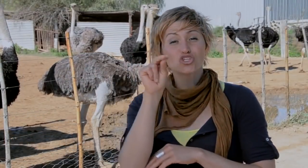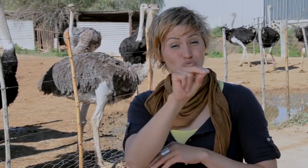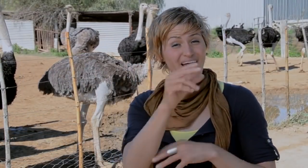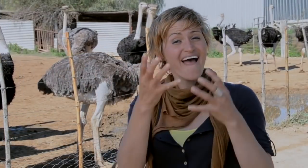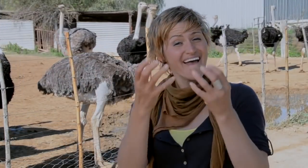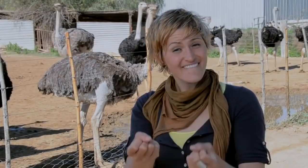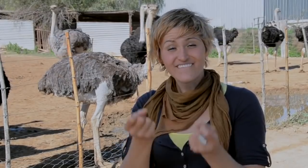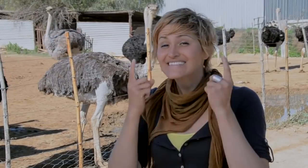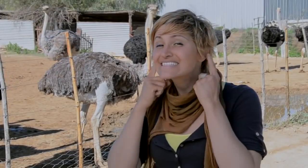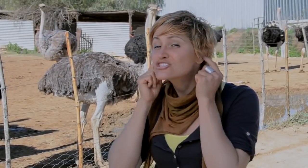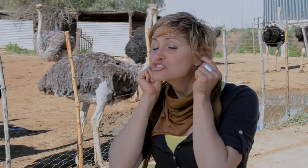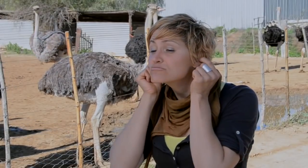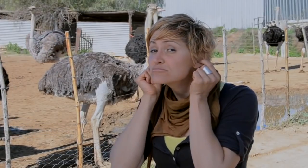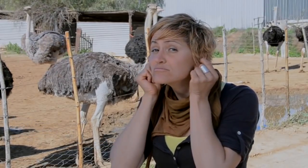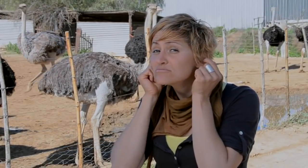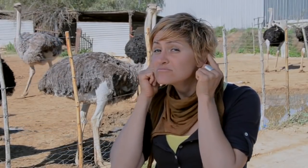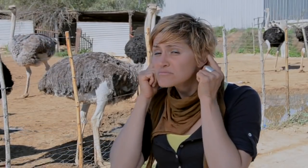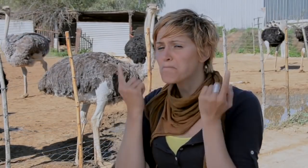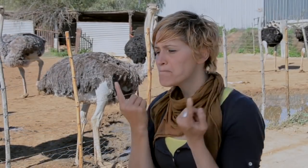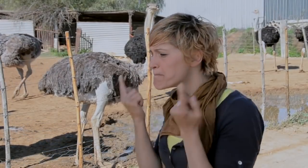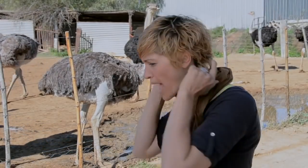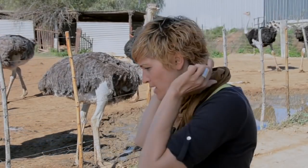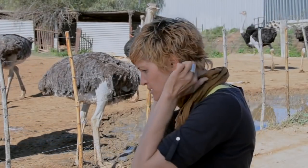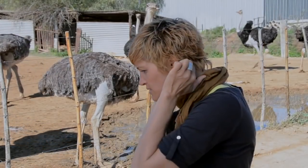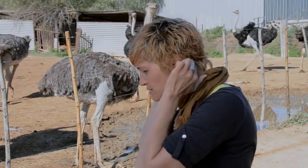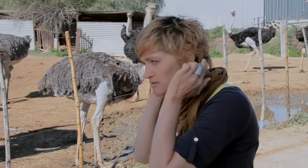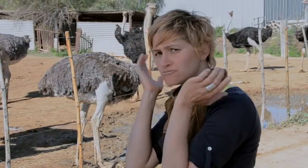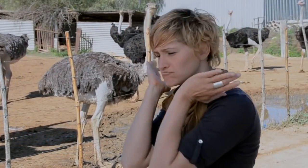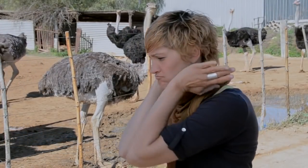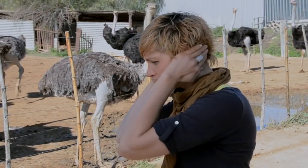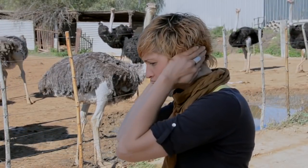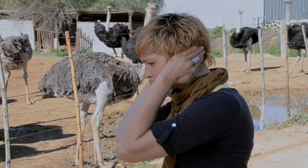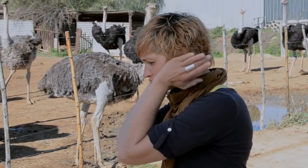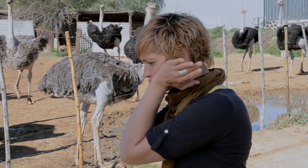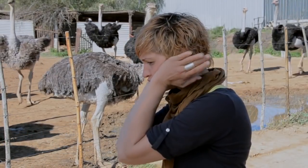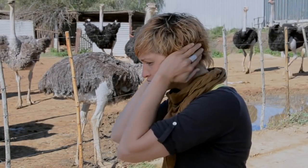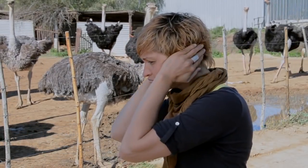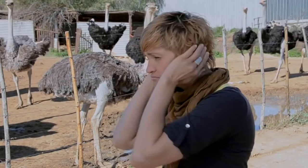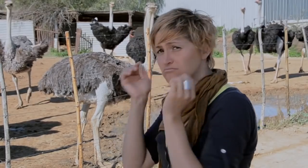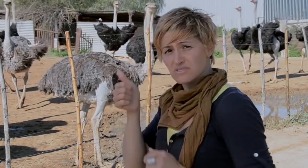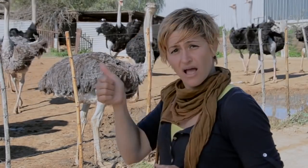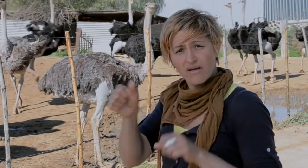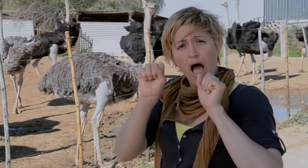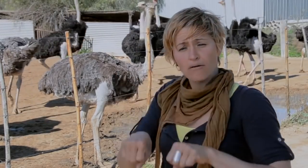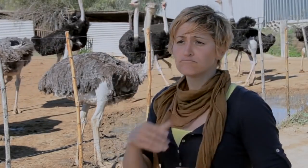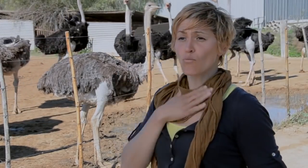Ostriches do have ears, in the back of their heads.